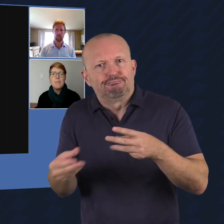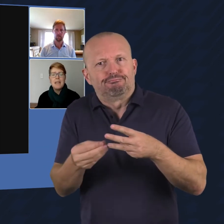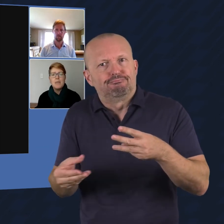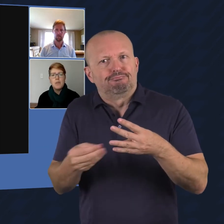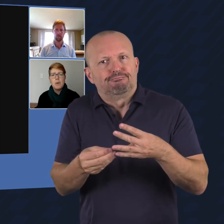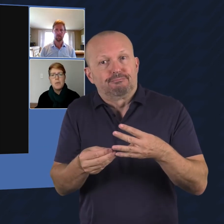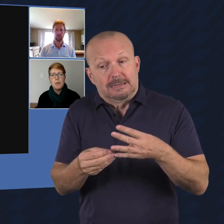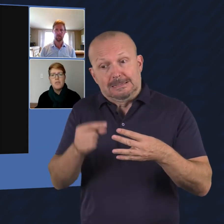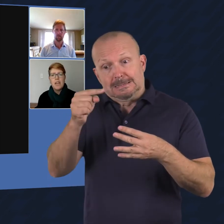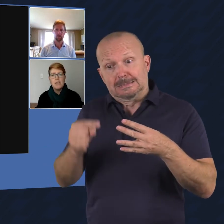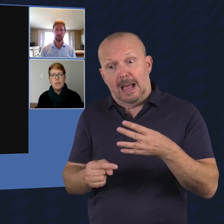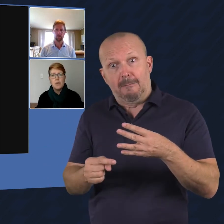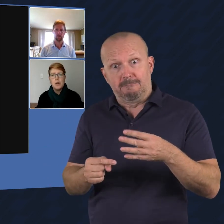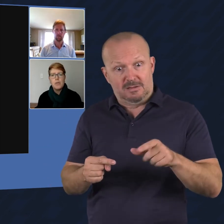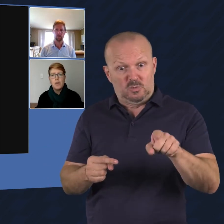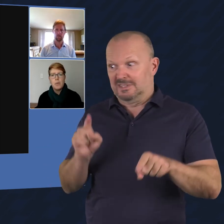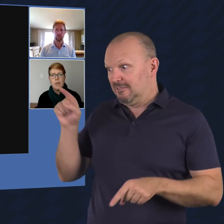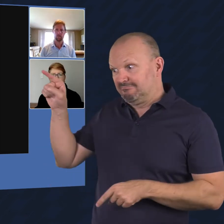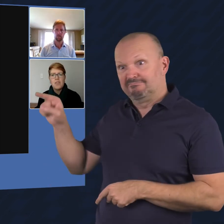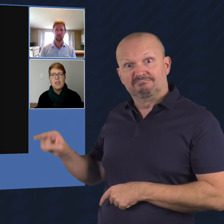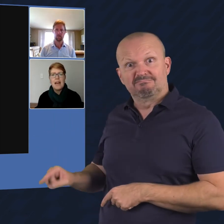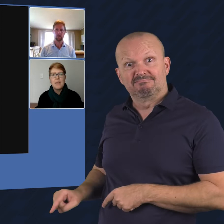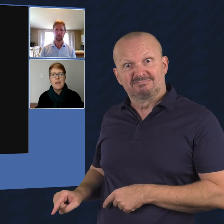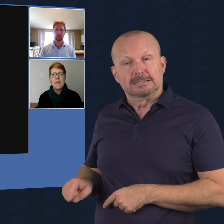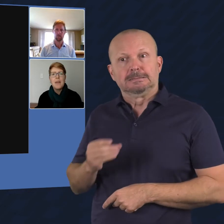many of which posed real challenges for long-term preservation and access,